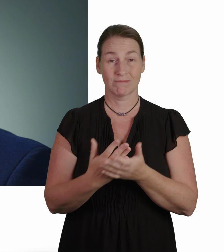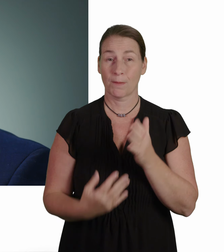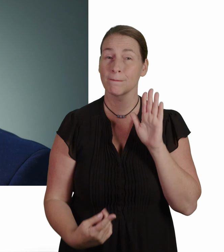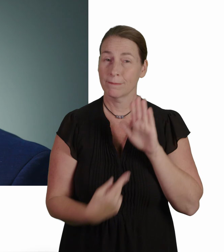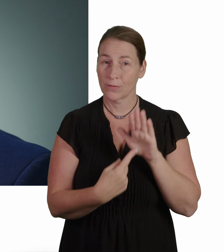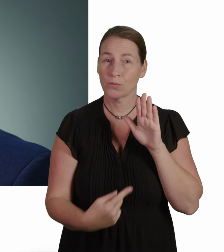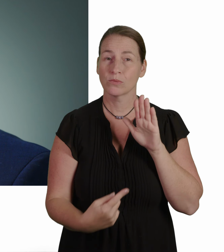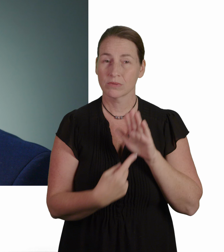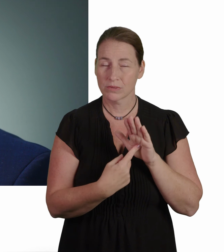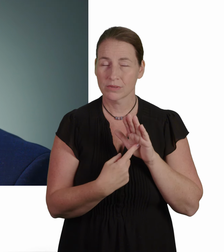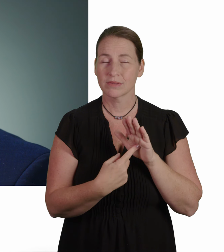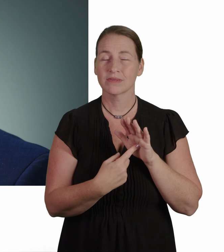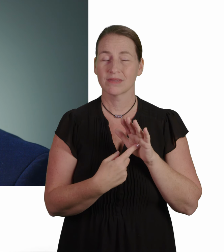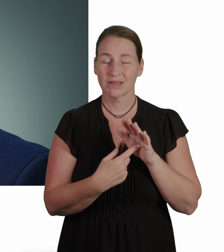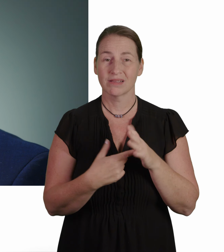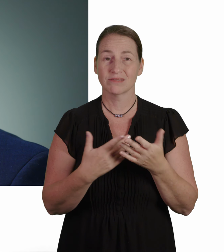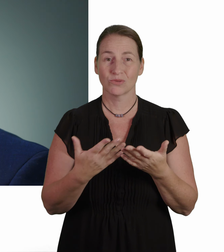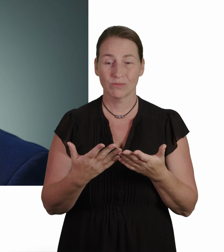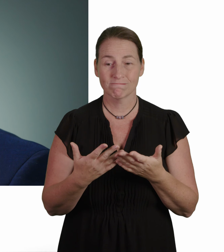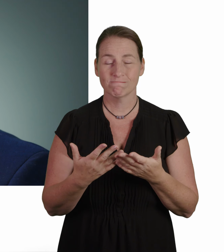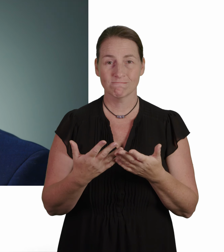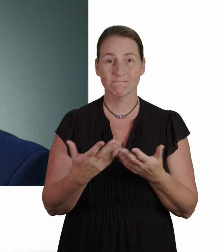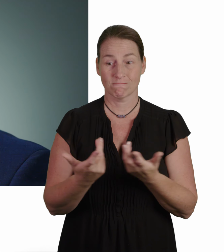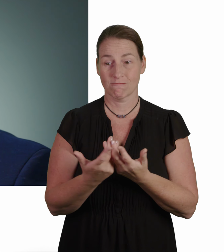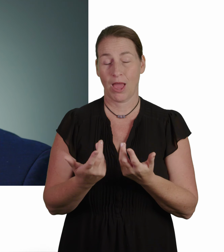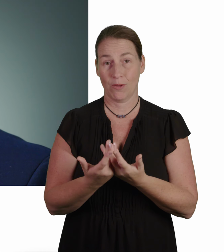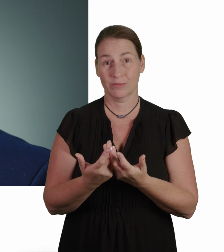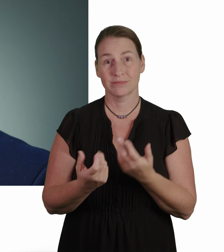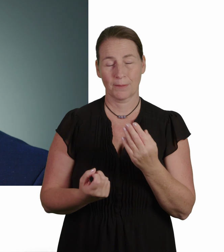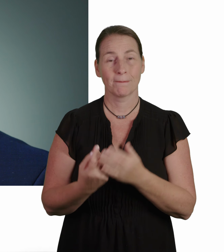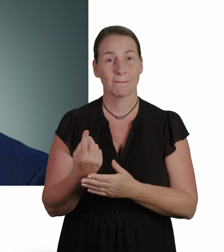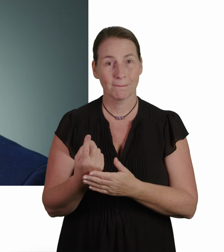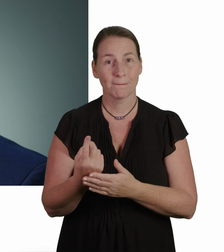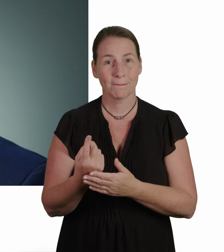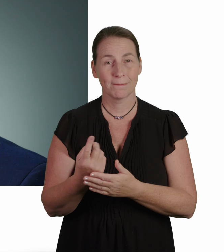as if not more crucial to the overall outcome than the actual surgery itself.